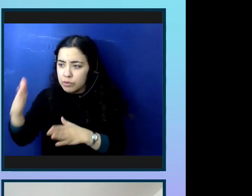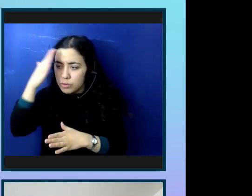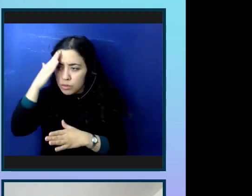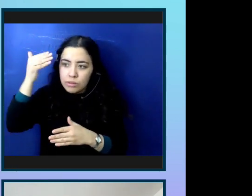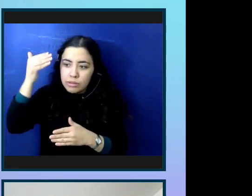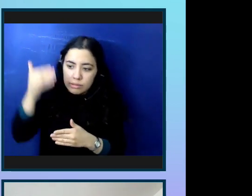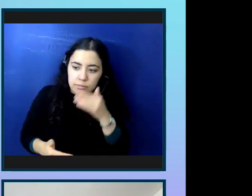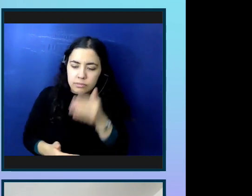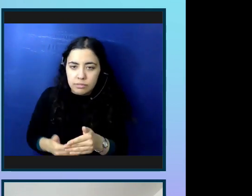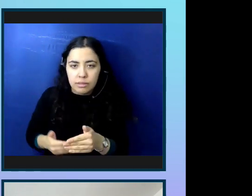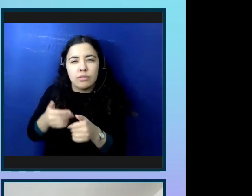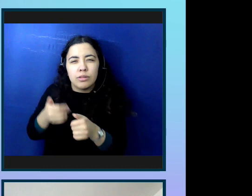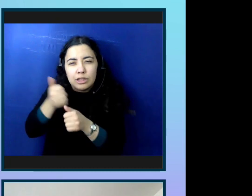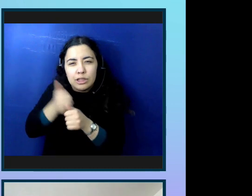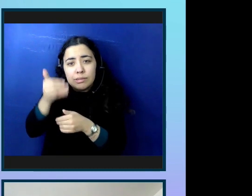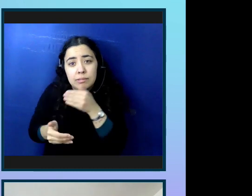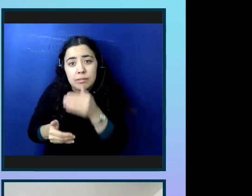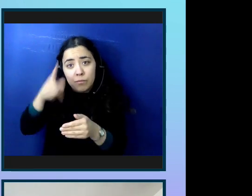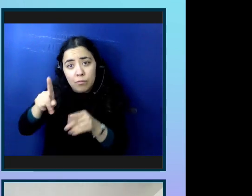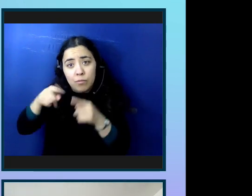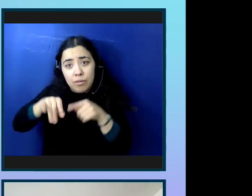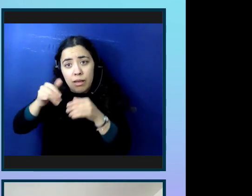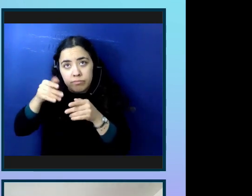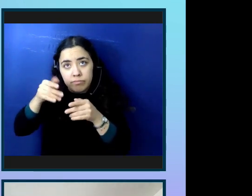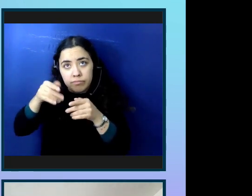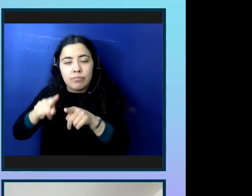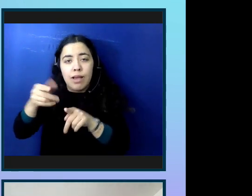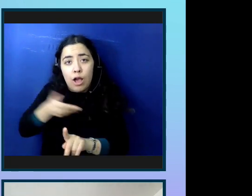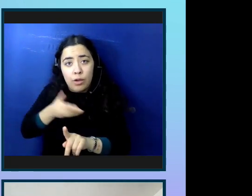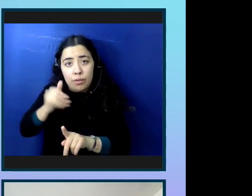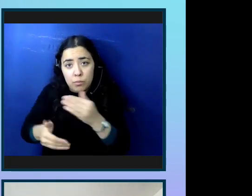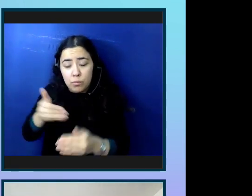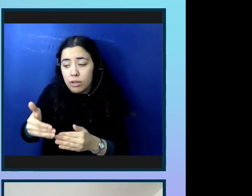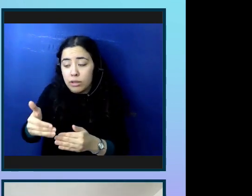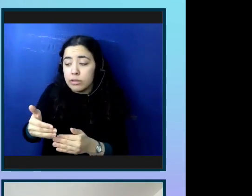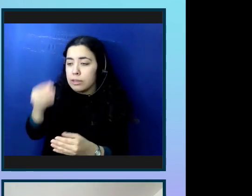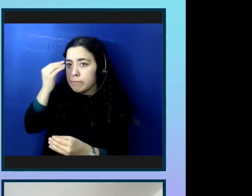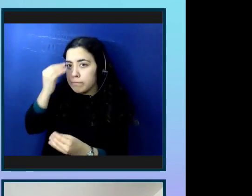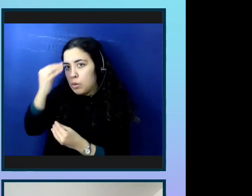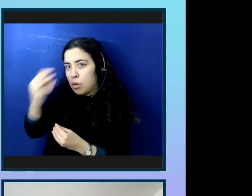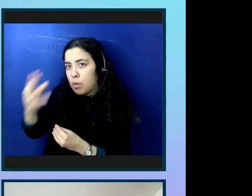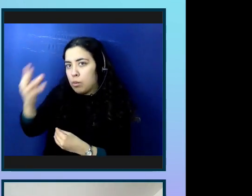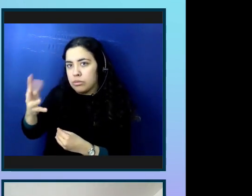like what each step of the interview process entails, right? These principles don't, again just apply to design that's customer facing,